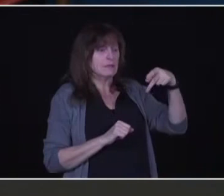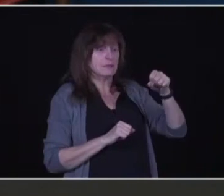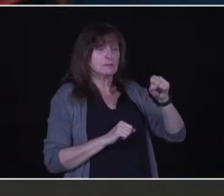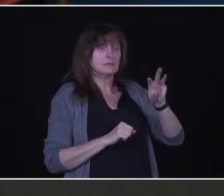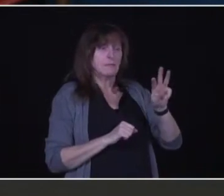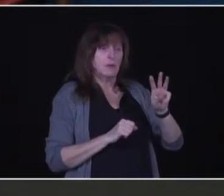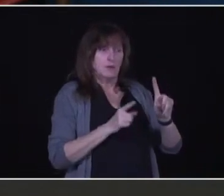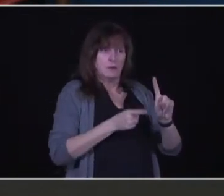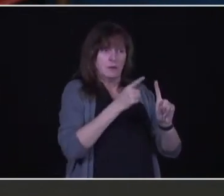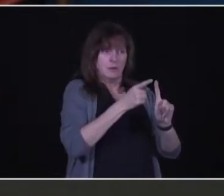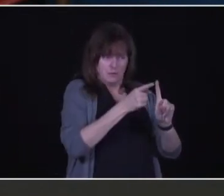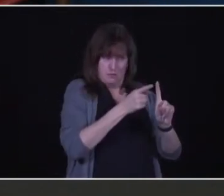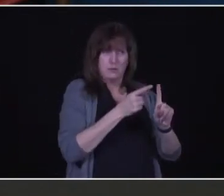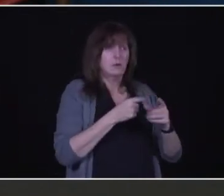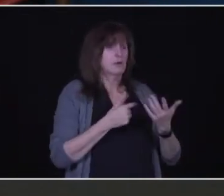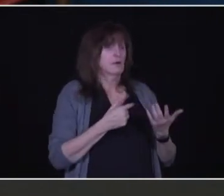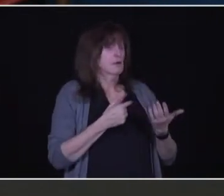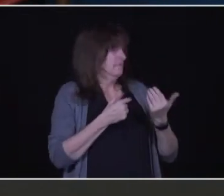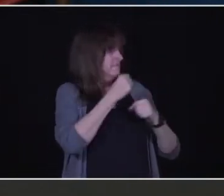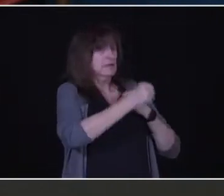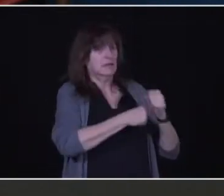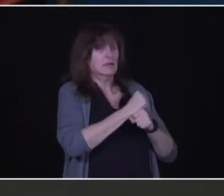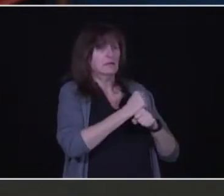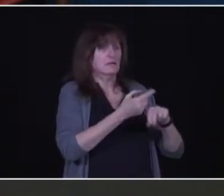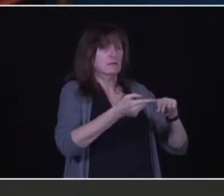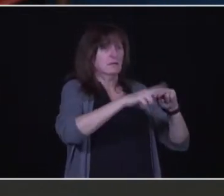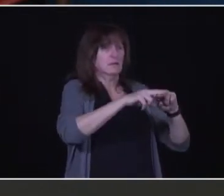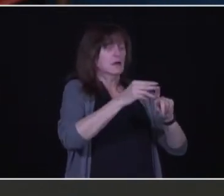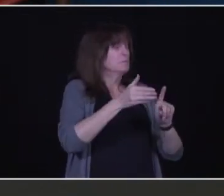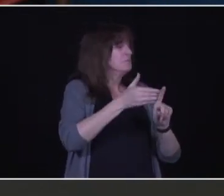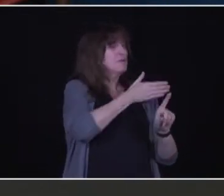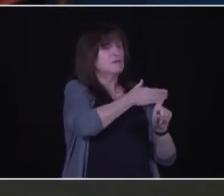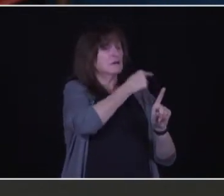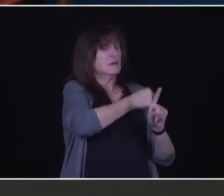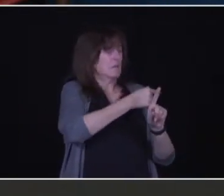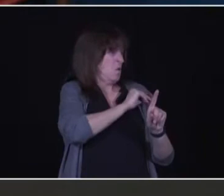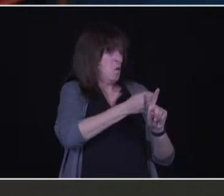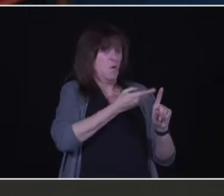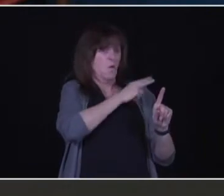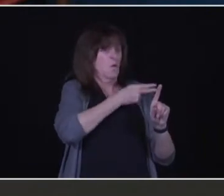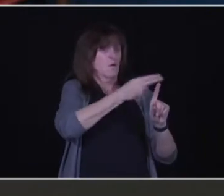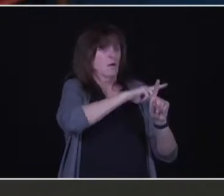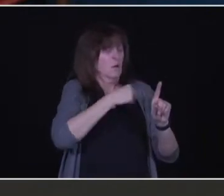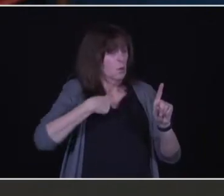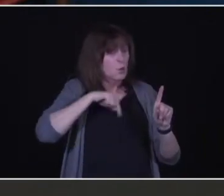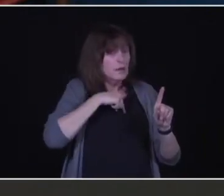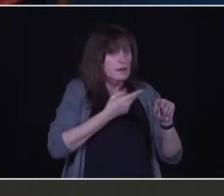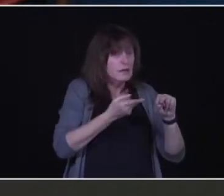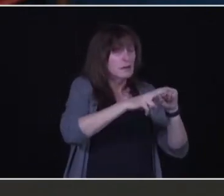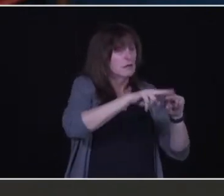, for 15 years, they were not getting anything from the previous government, we stepped up $3 an hour increase,